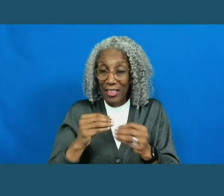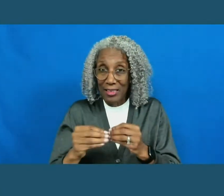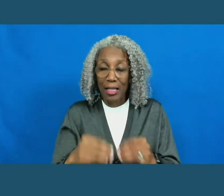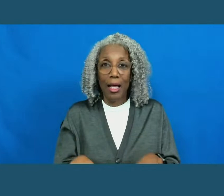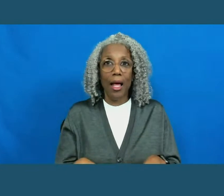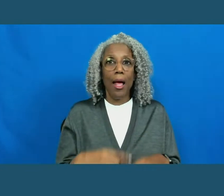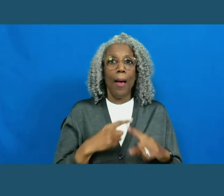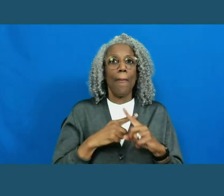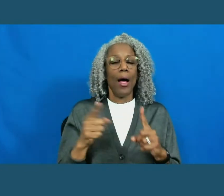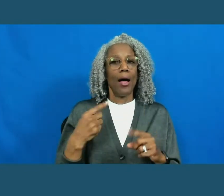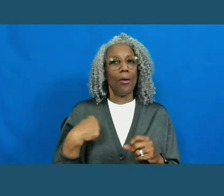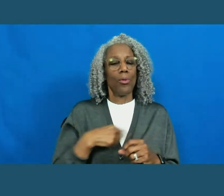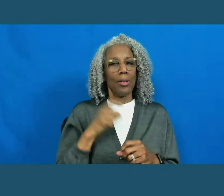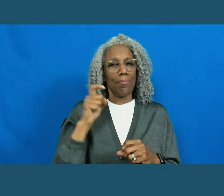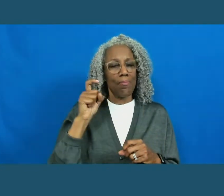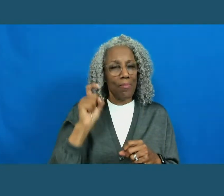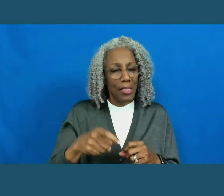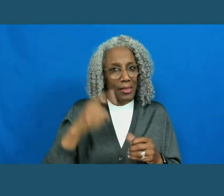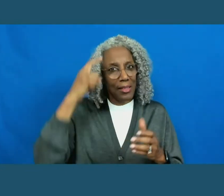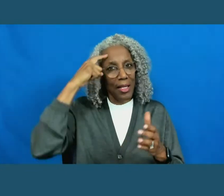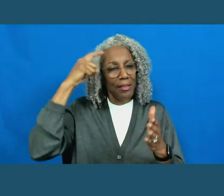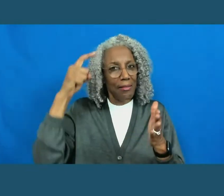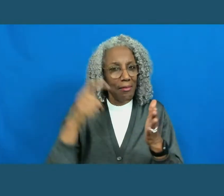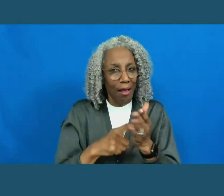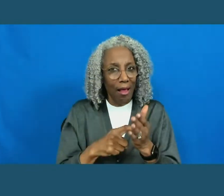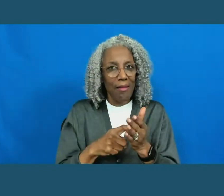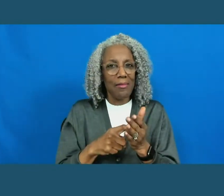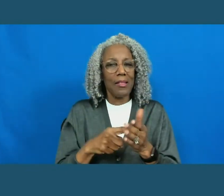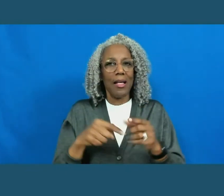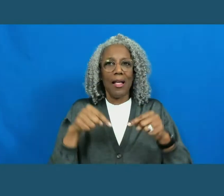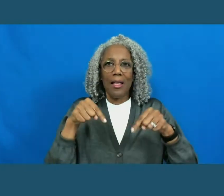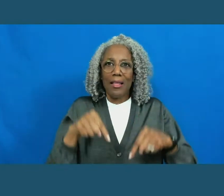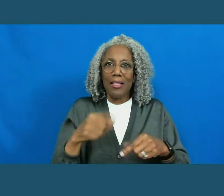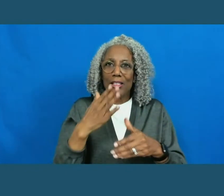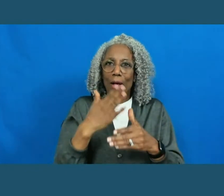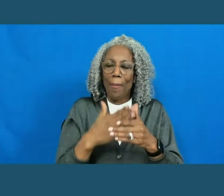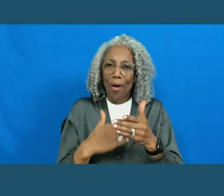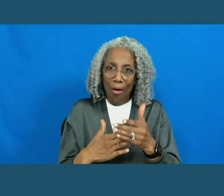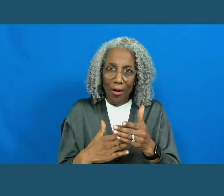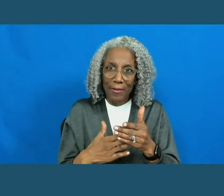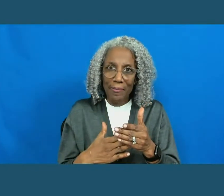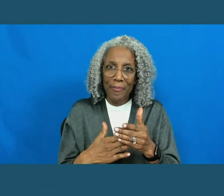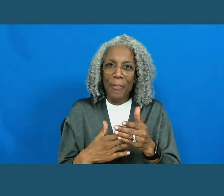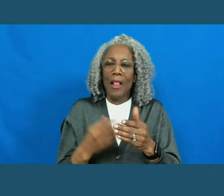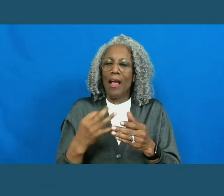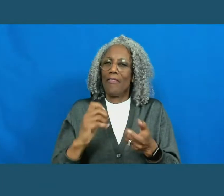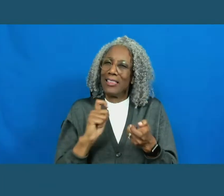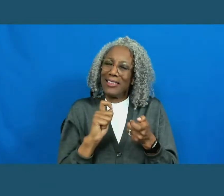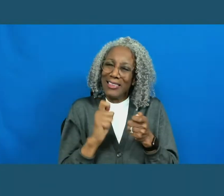fix. I wouldn't be sitting here in the seat if I did not believe that. But what I am saying is We